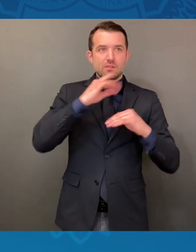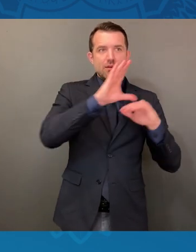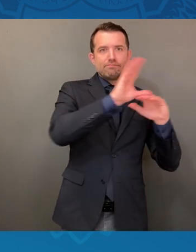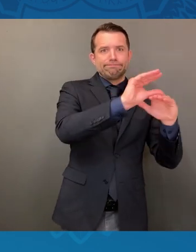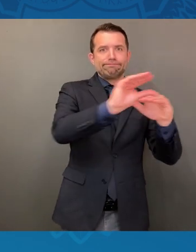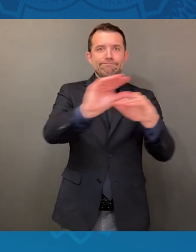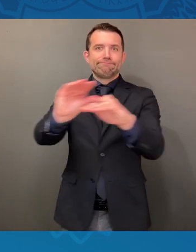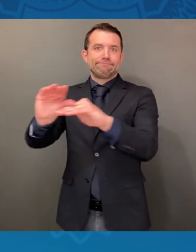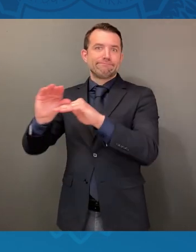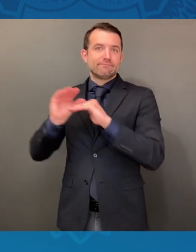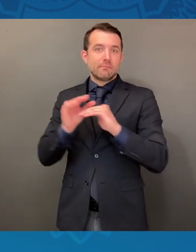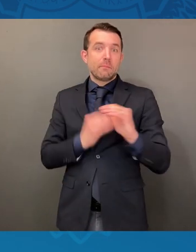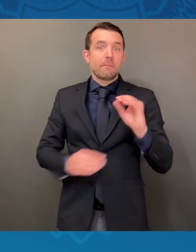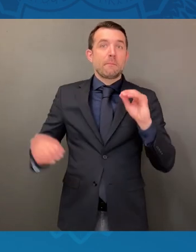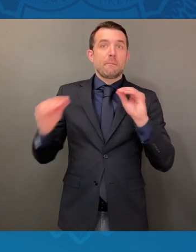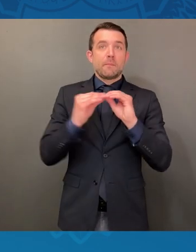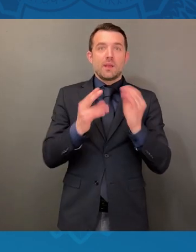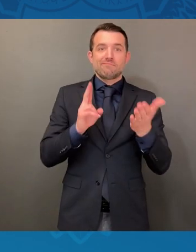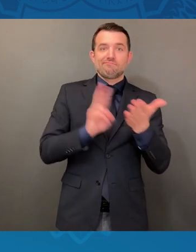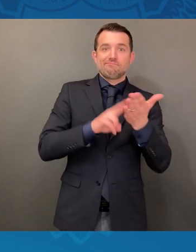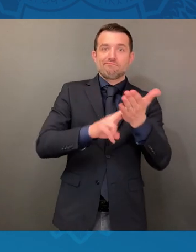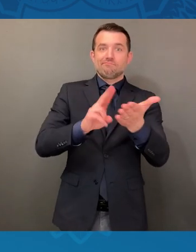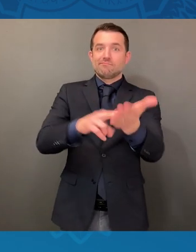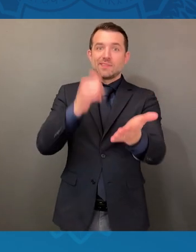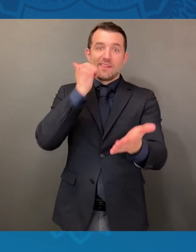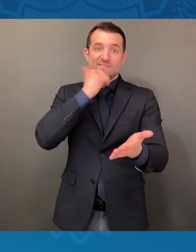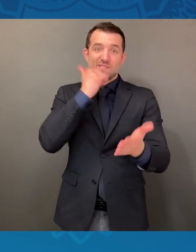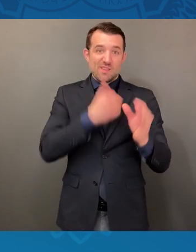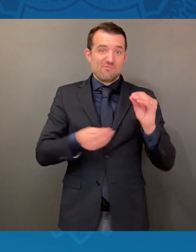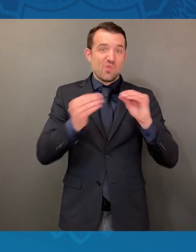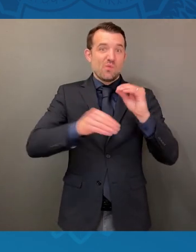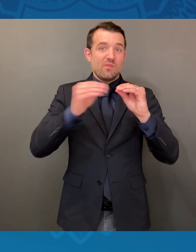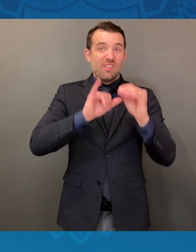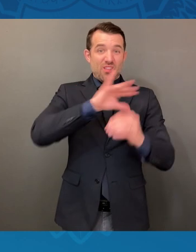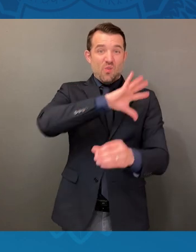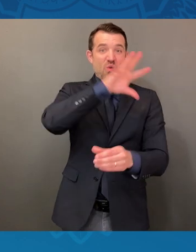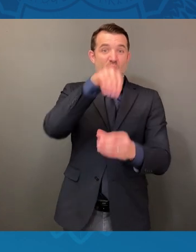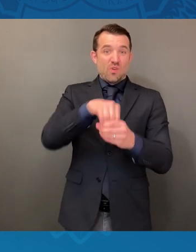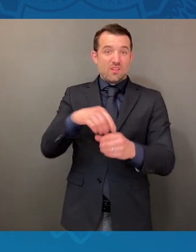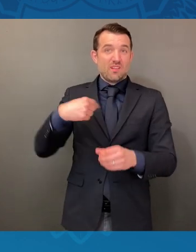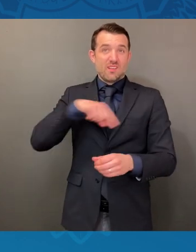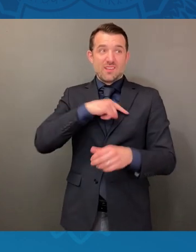And that is just part of the good being done by the bipartisan infrastructure law.